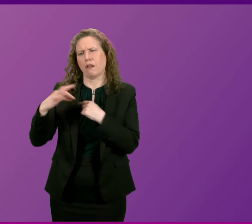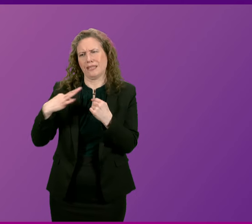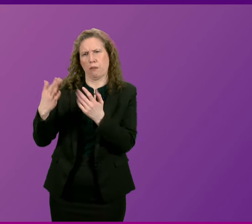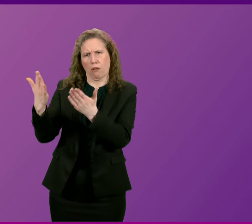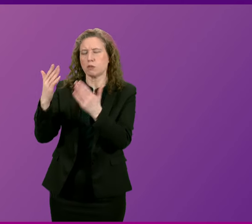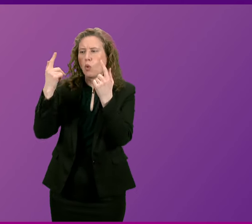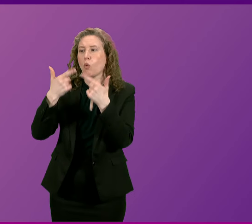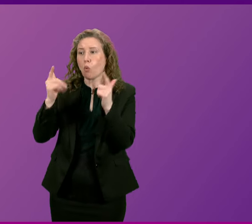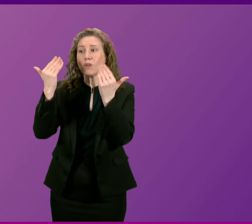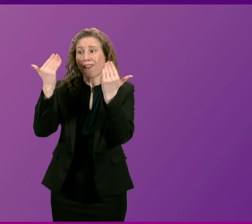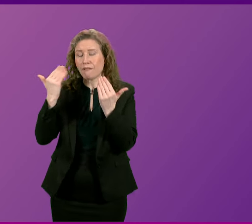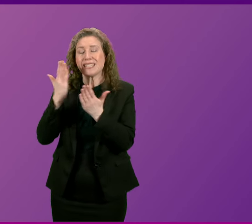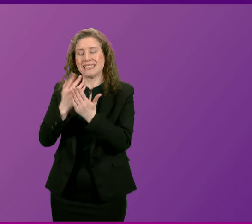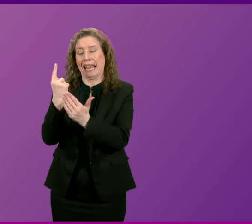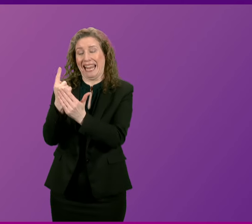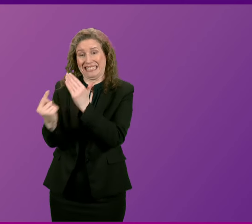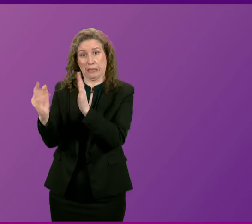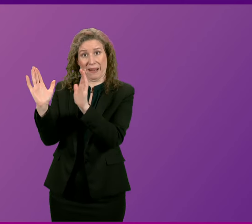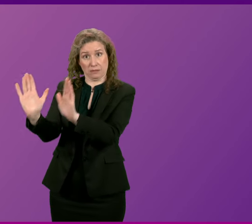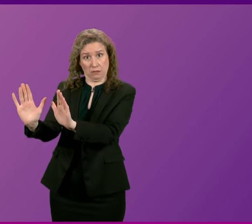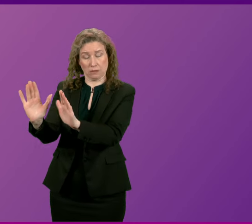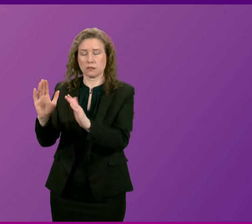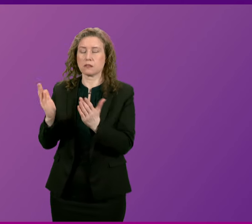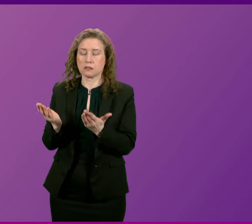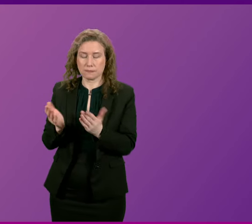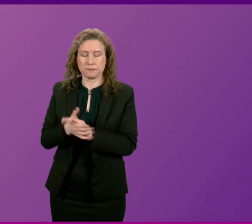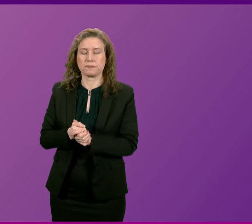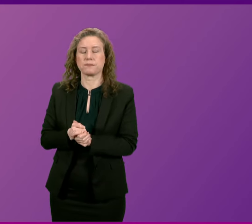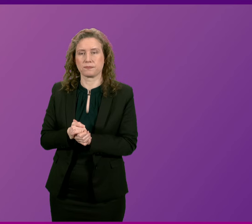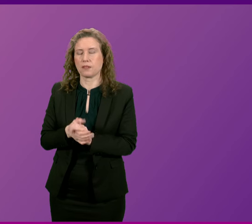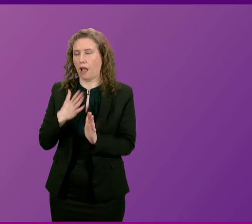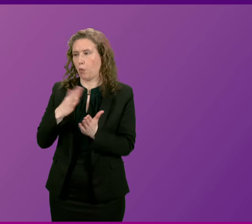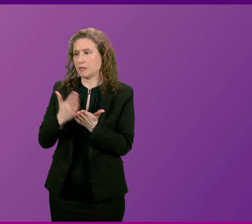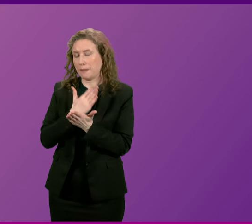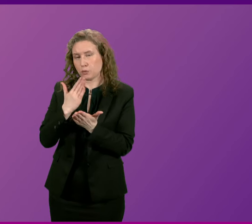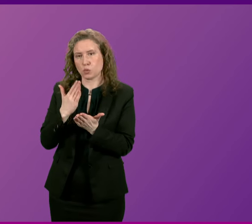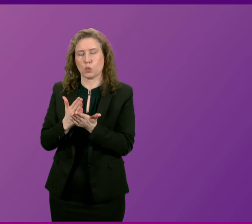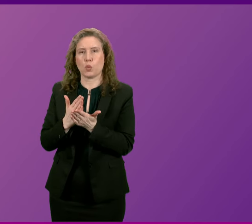is an independent office-holder and I want to ensure that I protect the